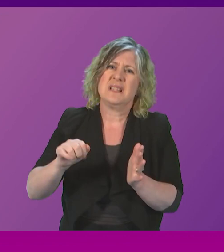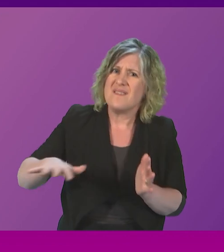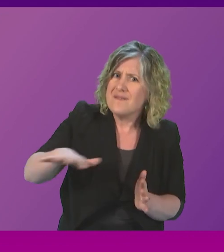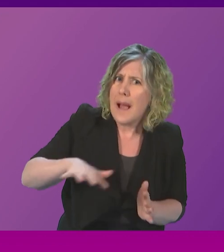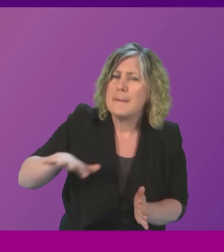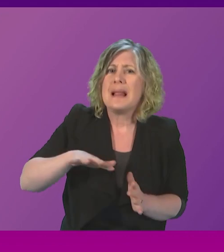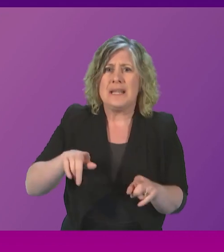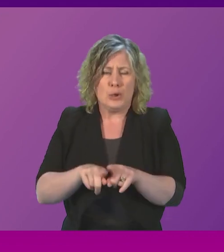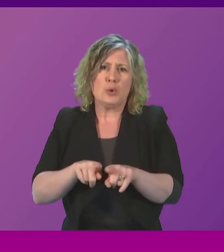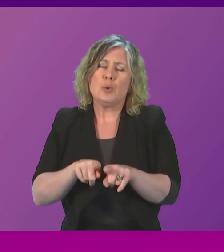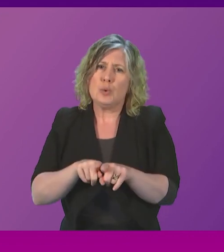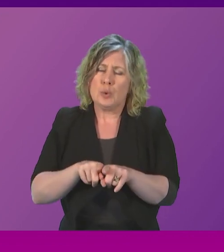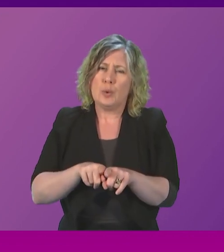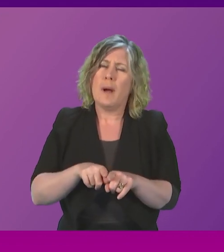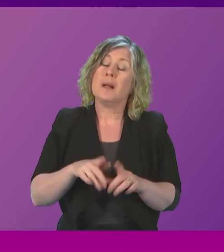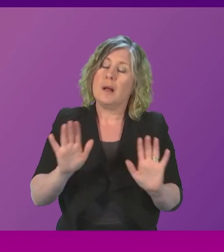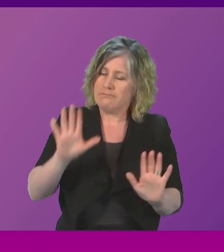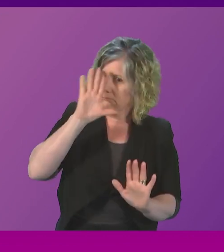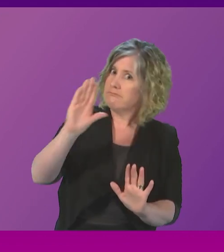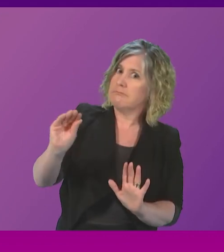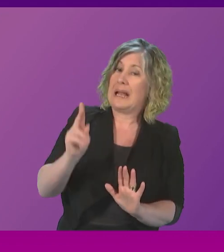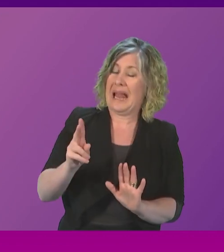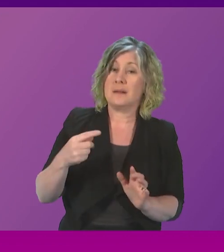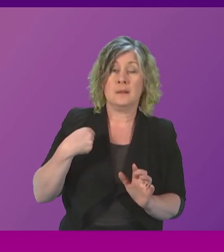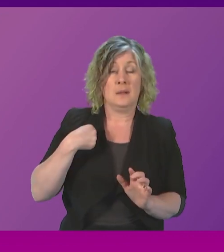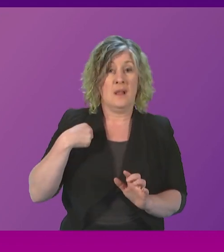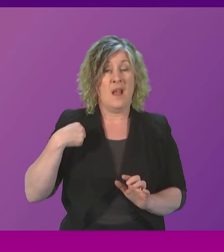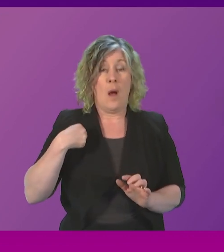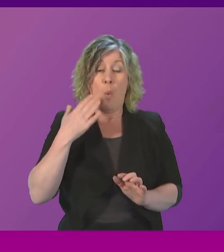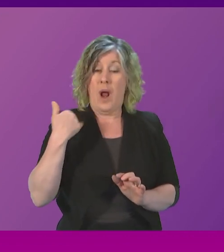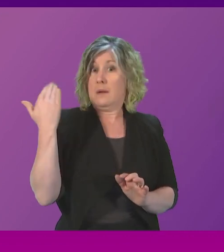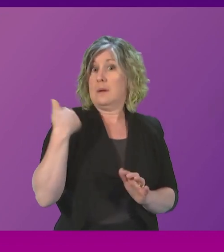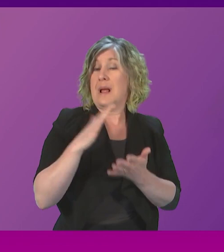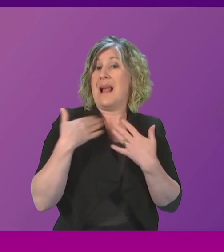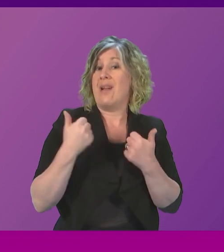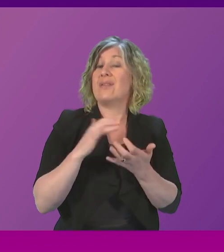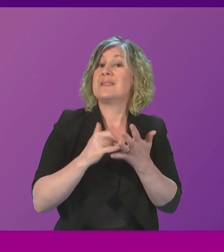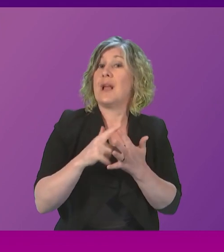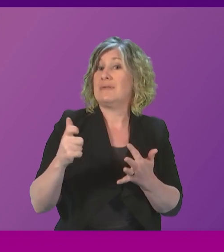I say again that I am the first—as I was when I was health secretary—to acknowledge